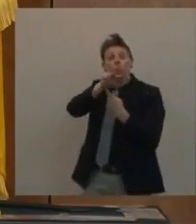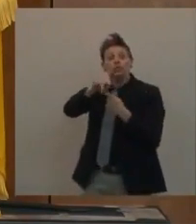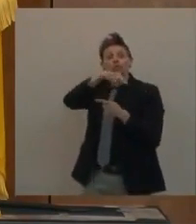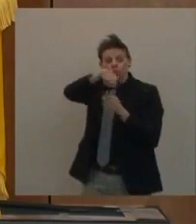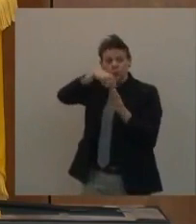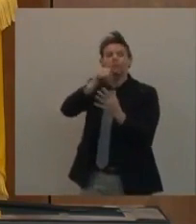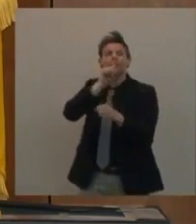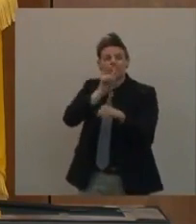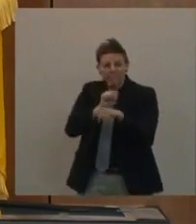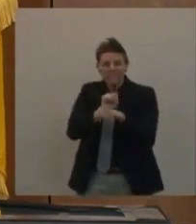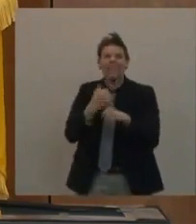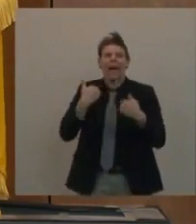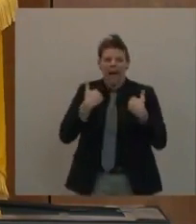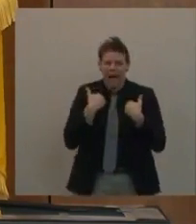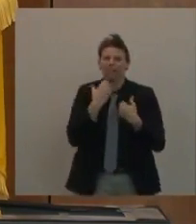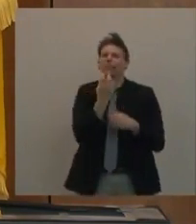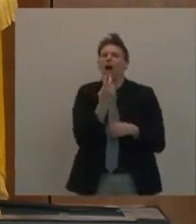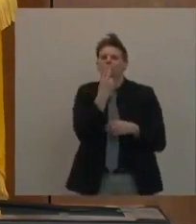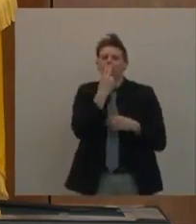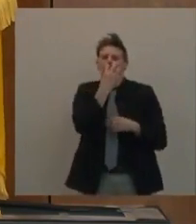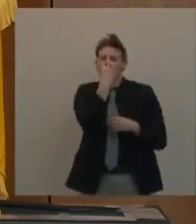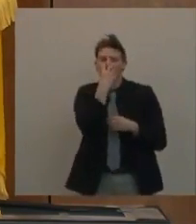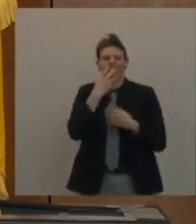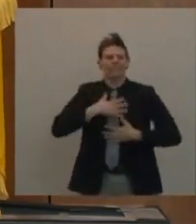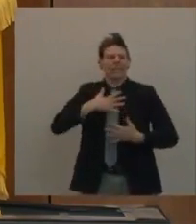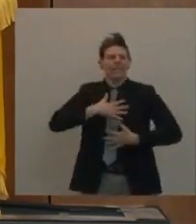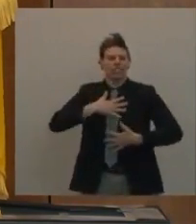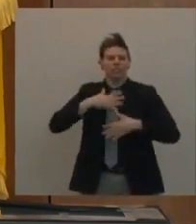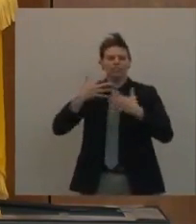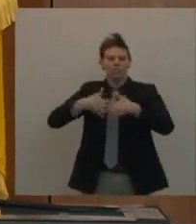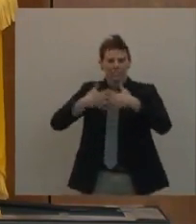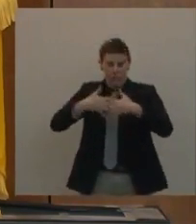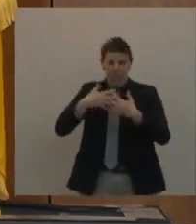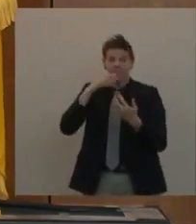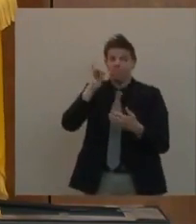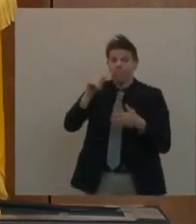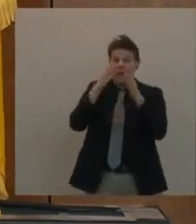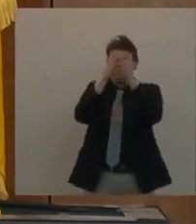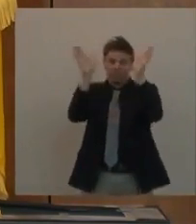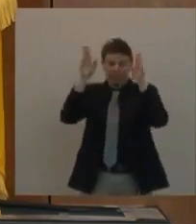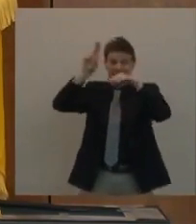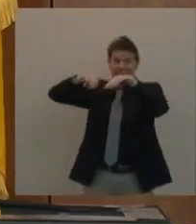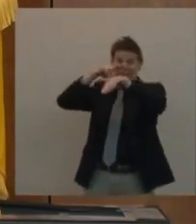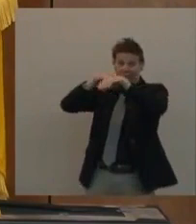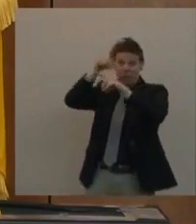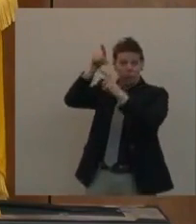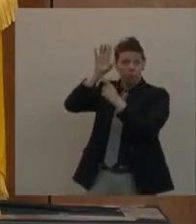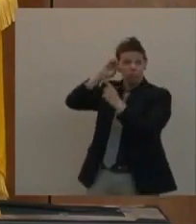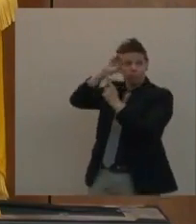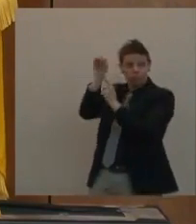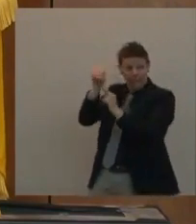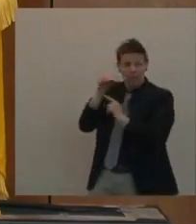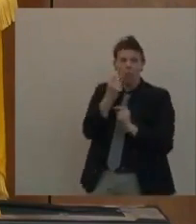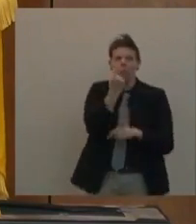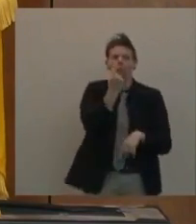WE HAVE 73 INDIVIDUALS IN THE HOSPITAL. 22 OF THEM ARE VENTILATORS.